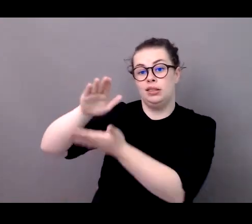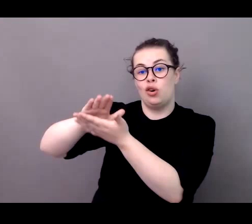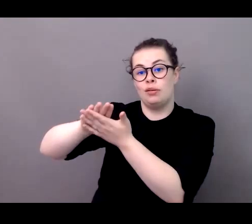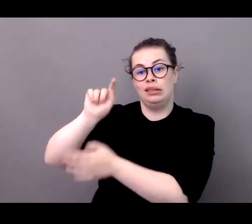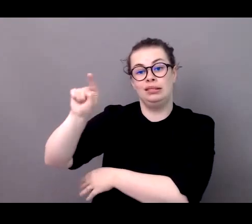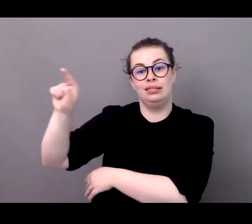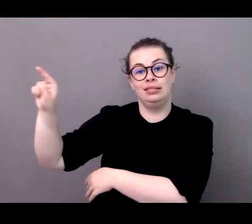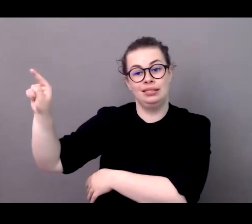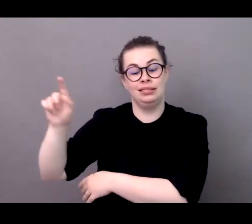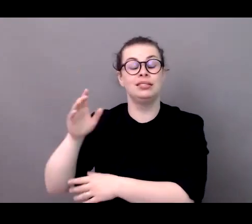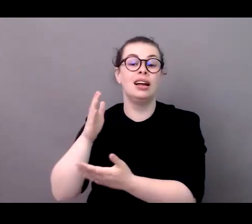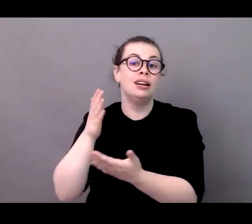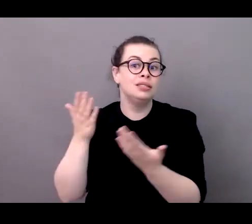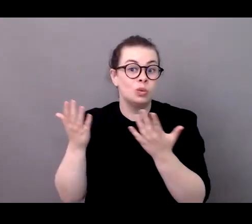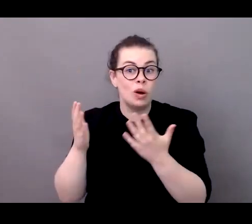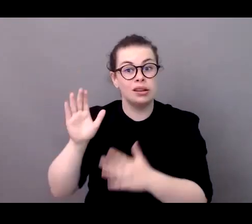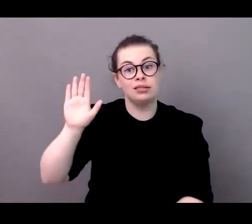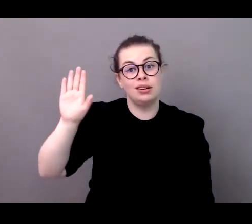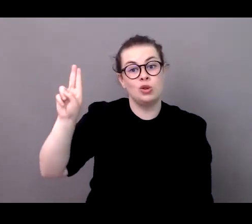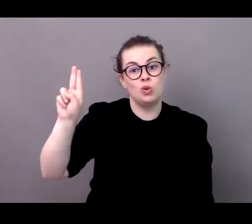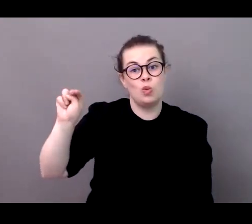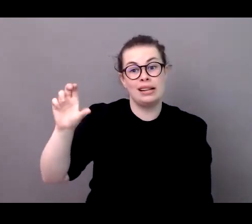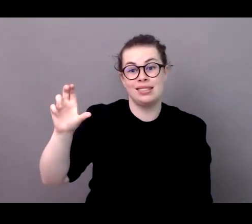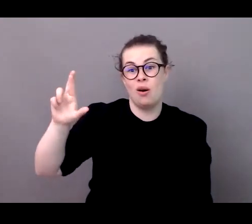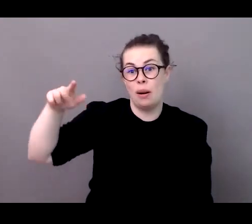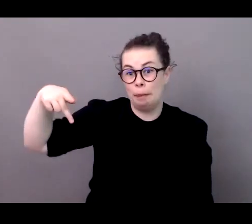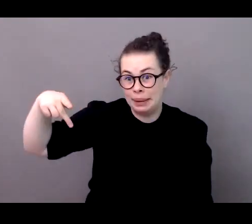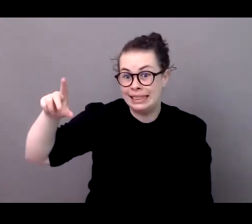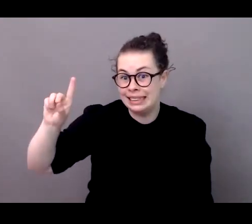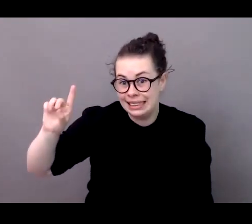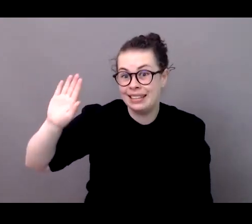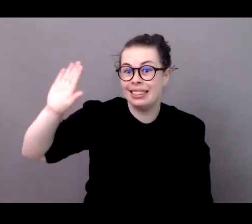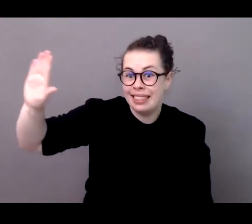the documents created by the UN committee on the rights of persons with disabilities itself,